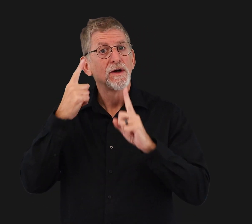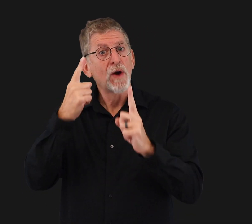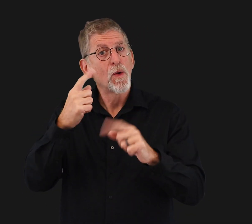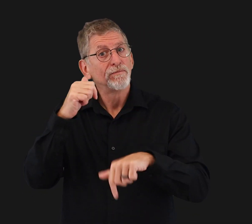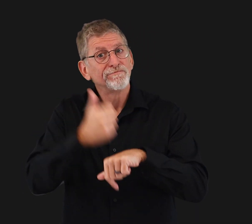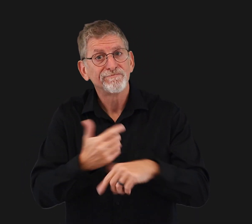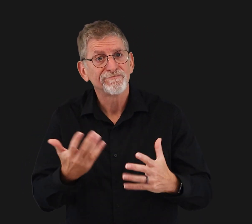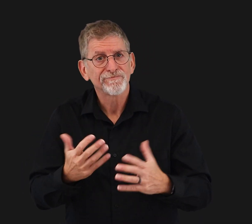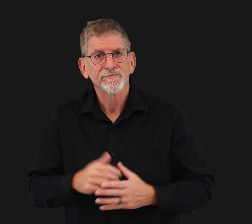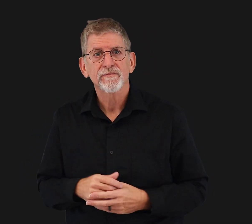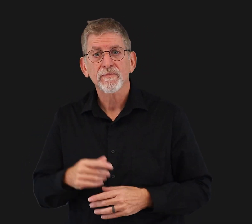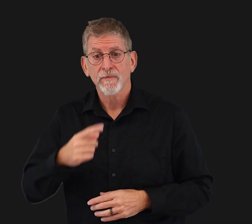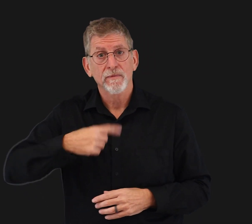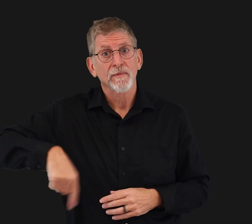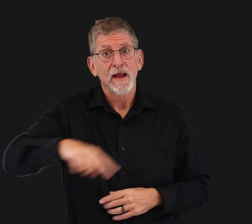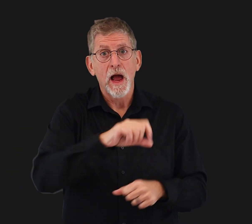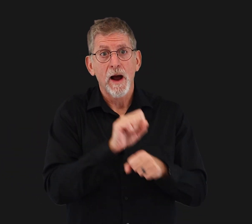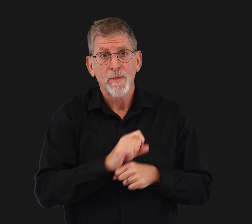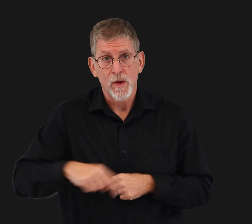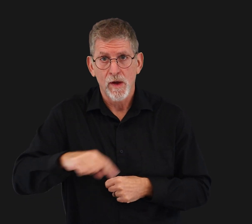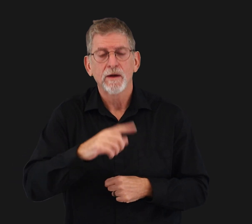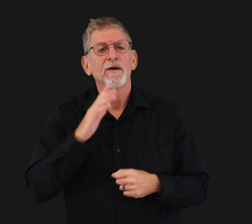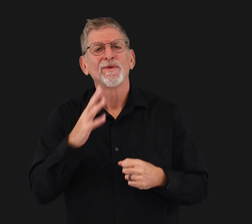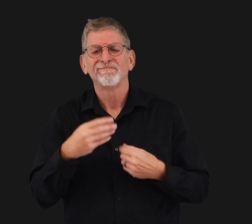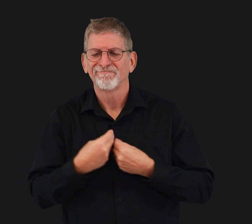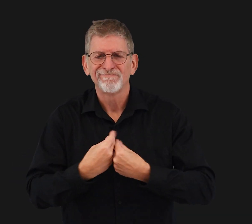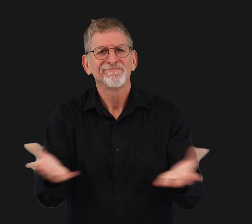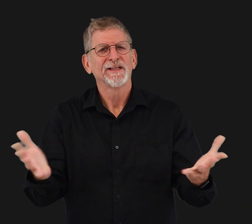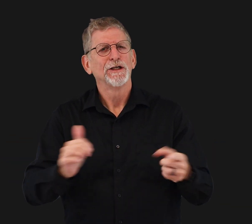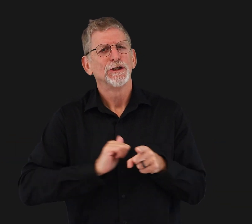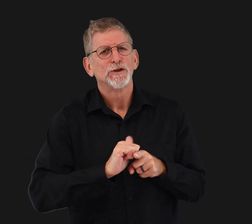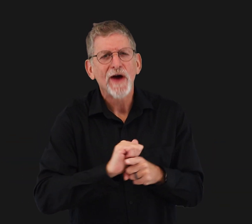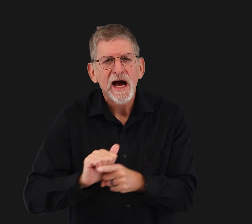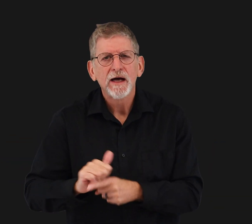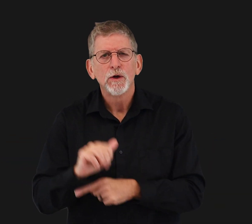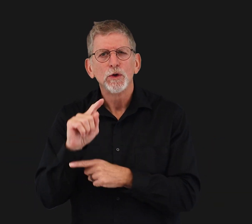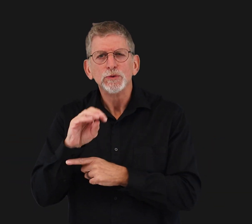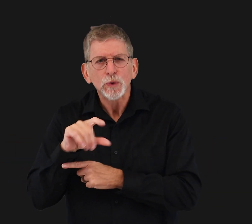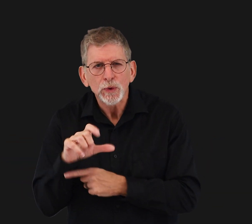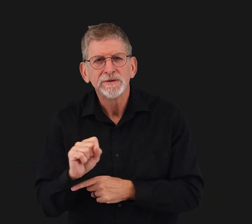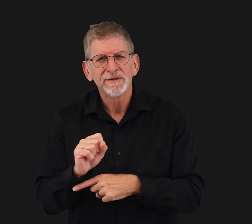Goal we set: Our employees will receive the training and tools